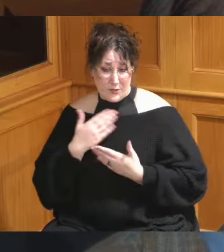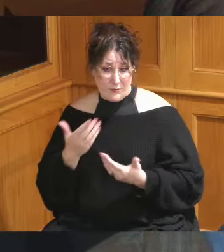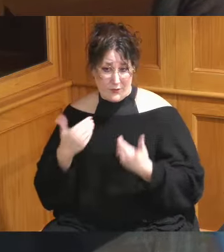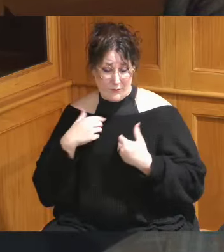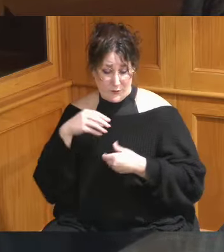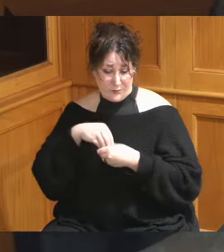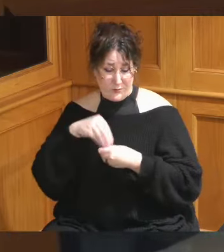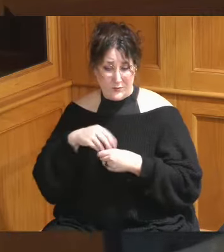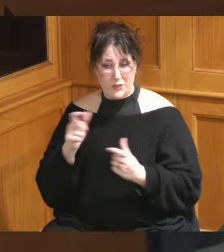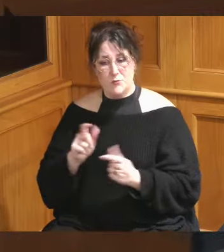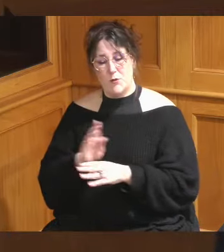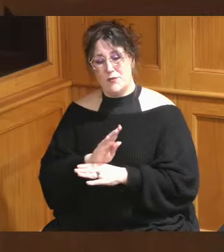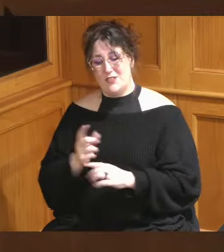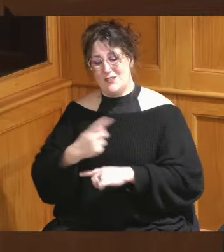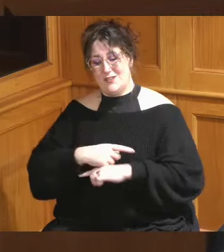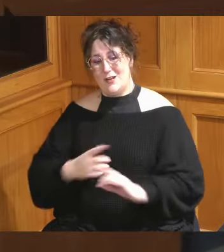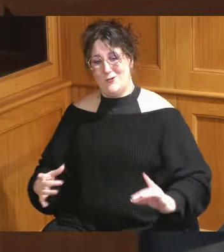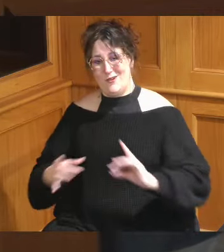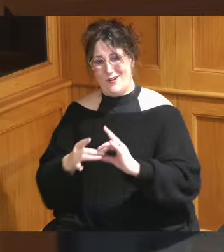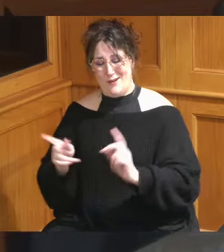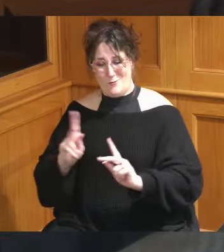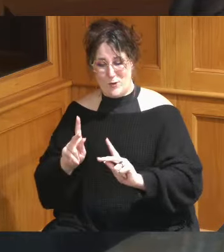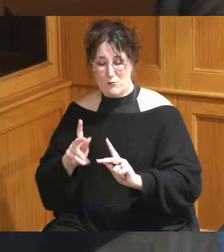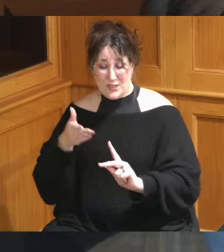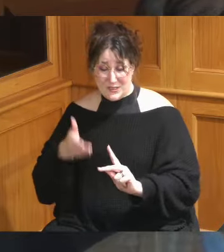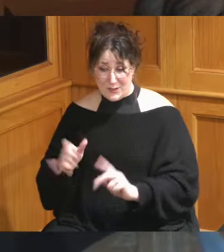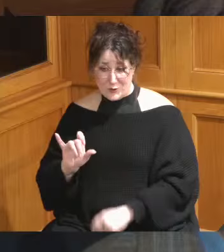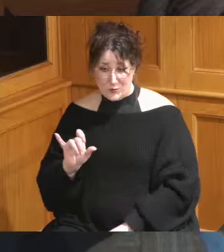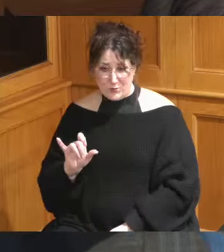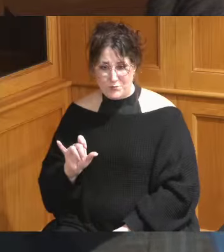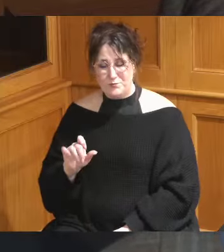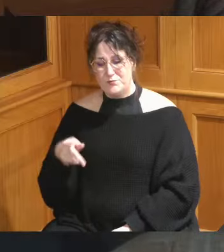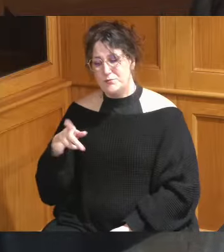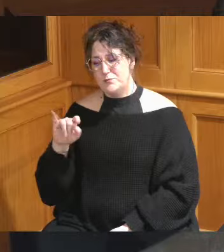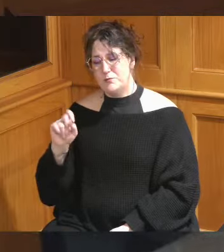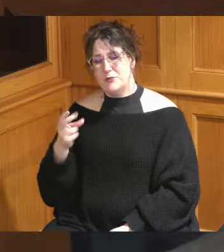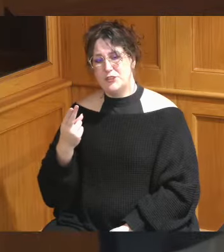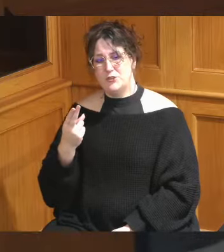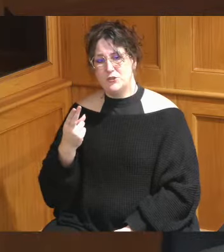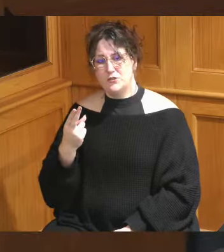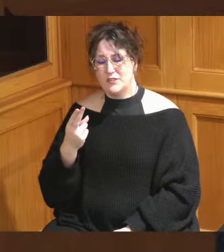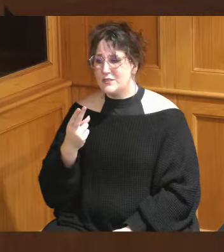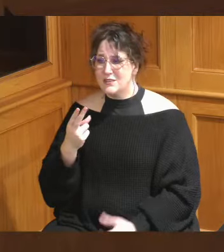Day to help connect them is in there. Pitch night is not just a pitch and I had said this. I want